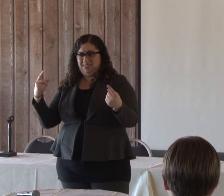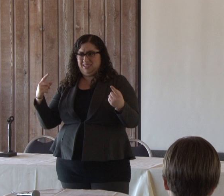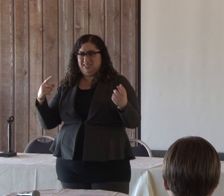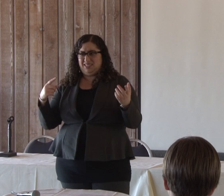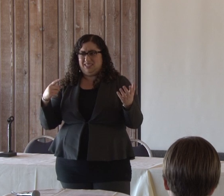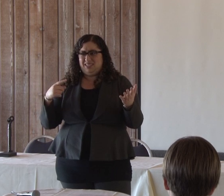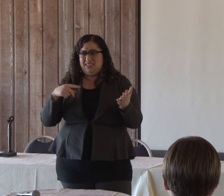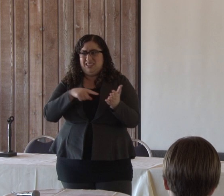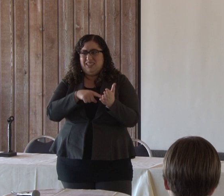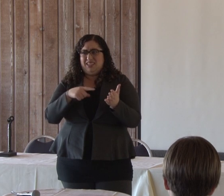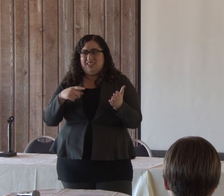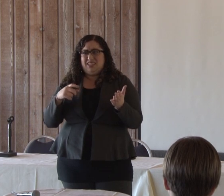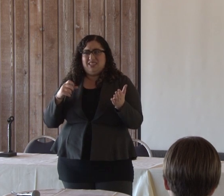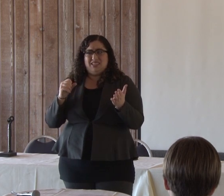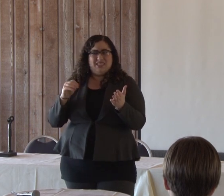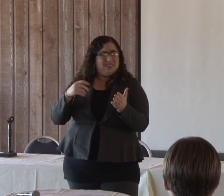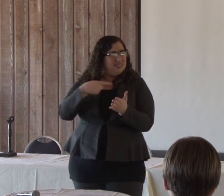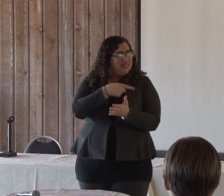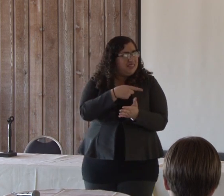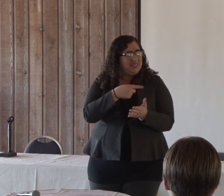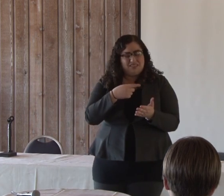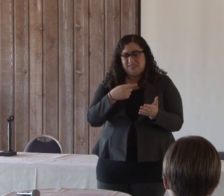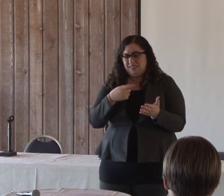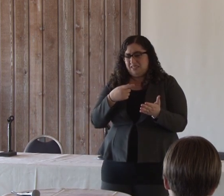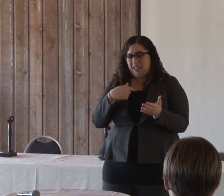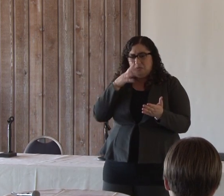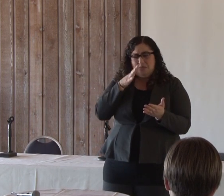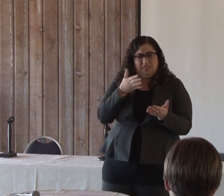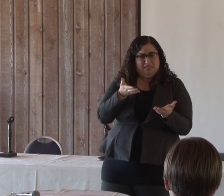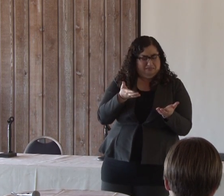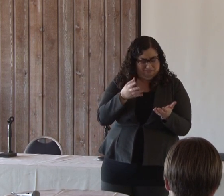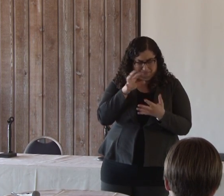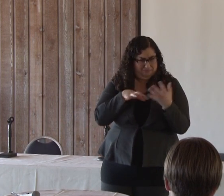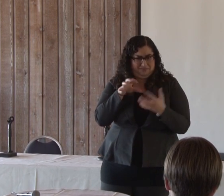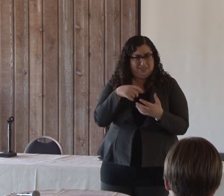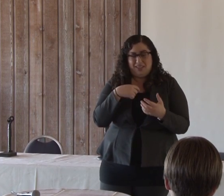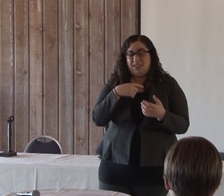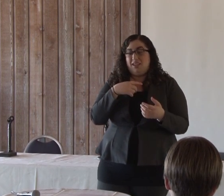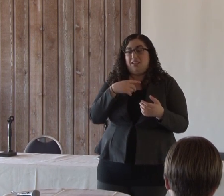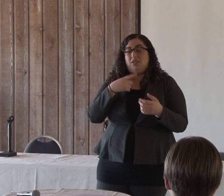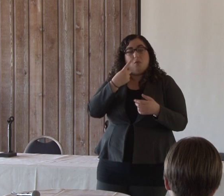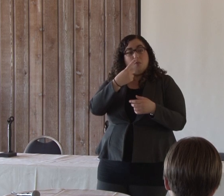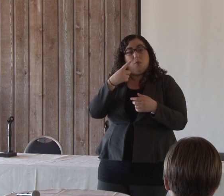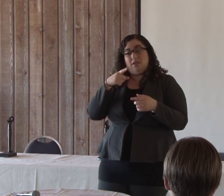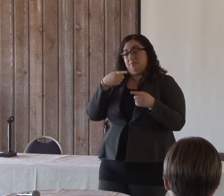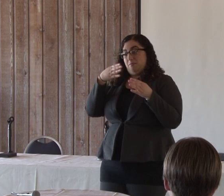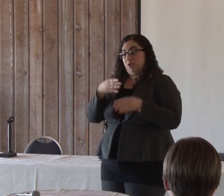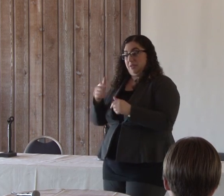full price. And so you know we're in disagreement at the cashier. At the register.